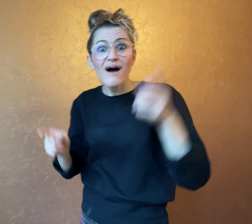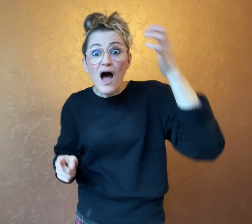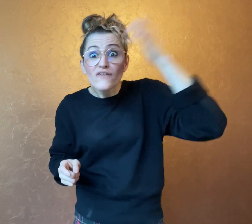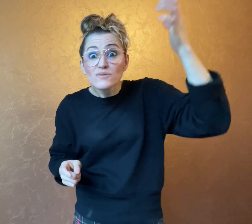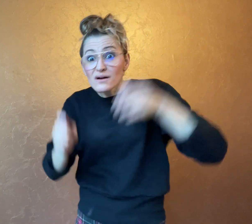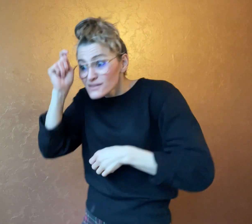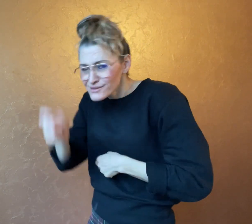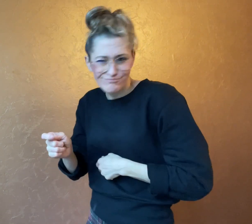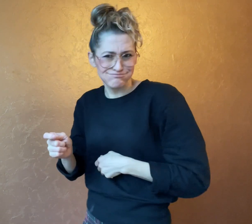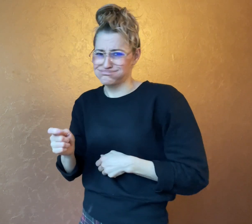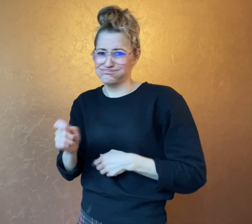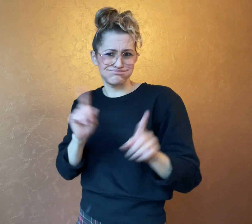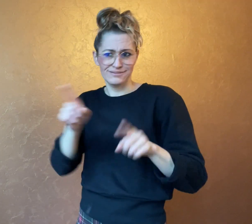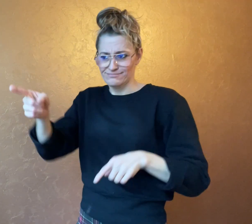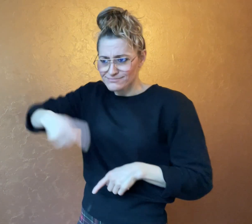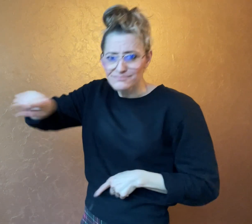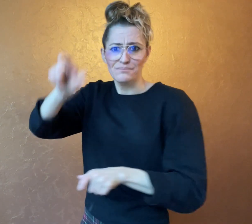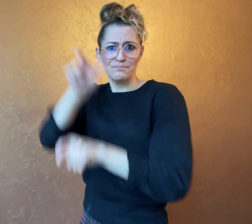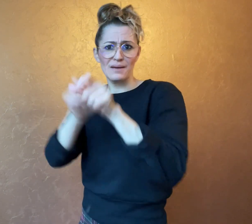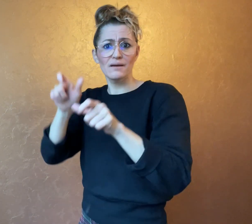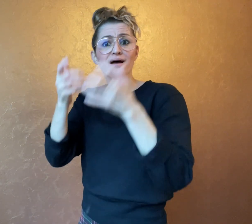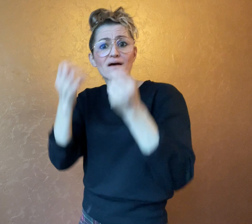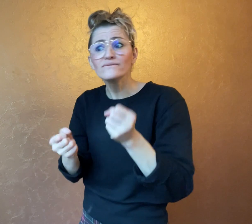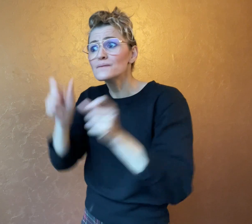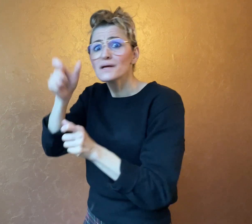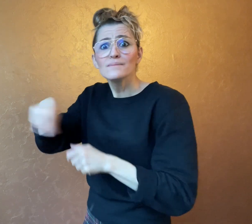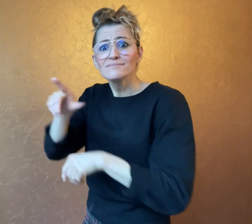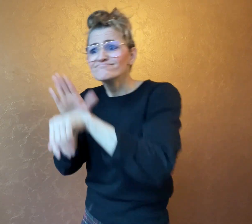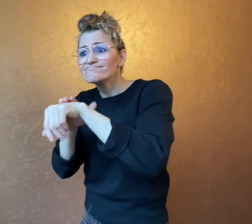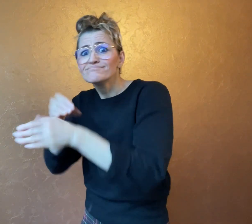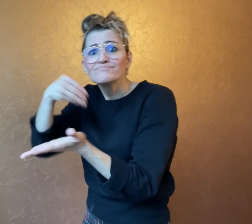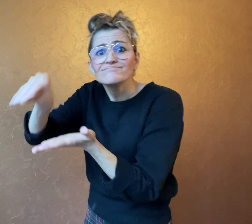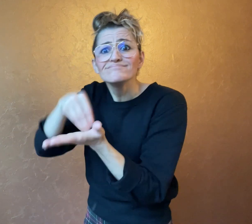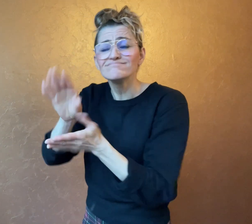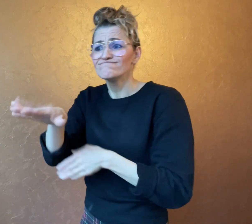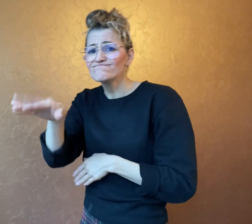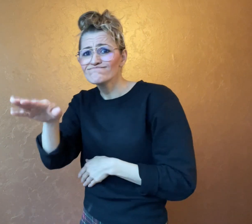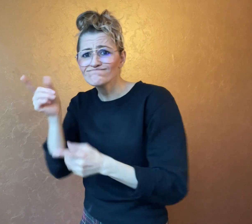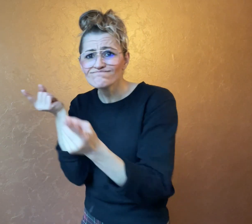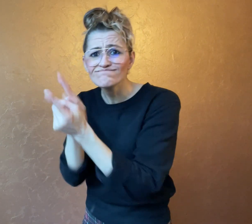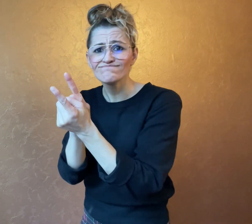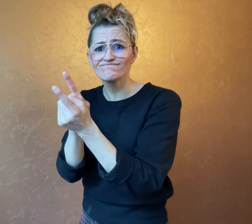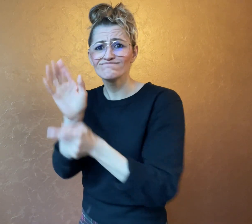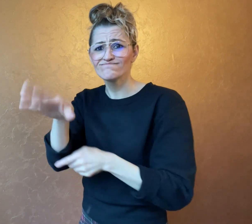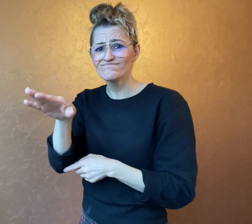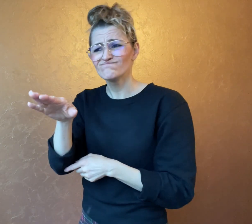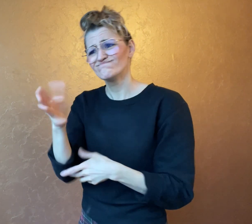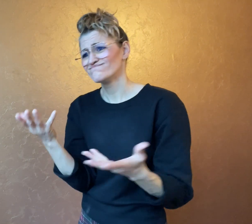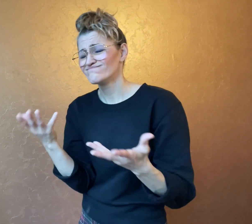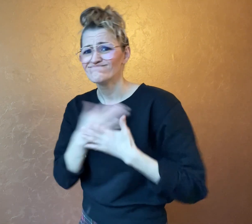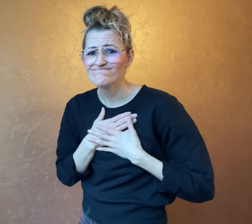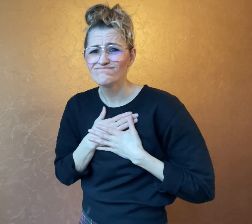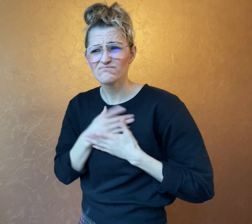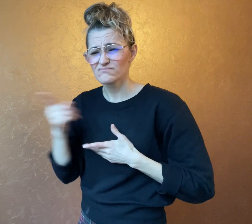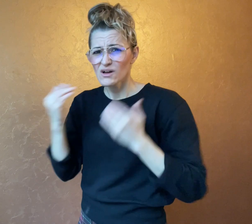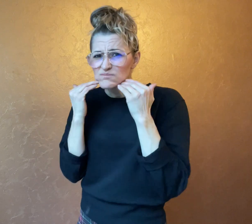Customers have approached him and told him that they feel